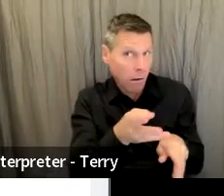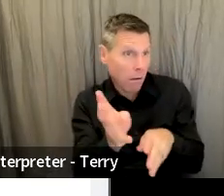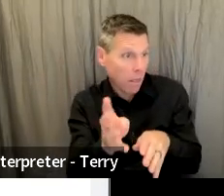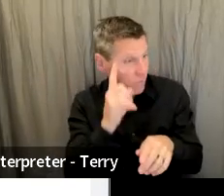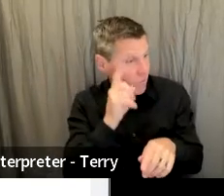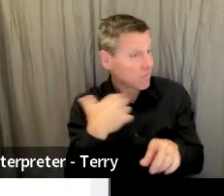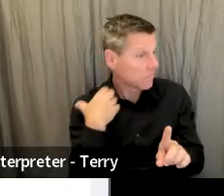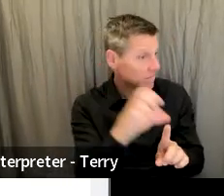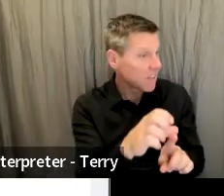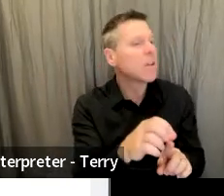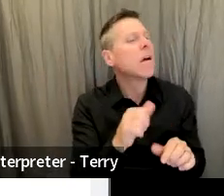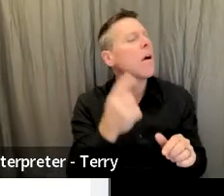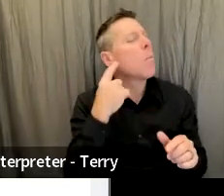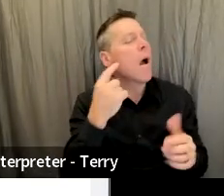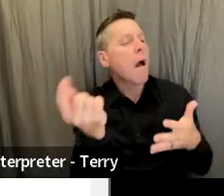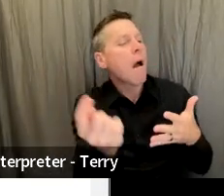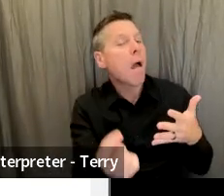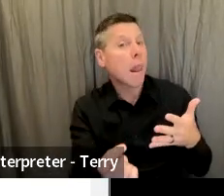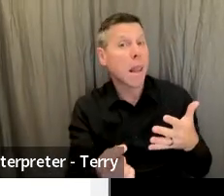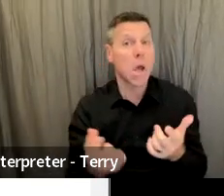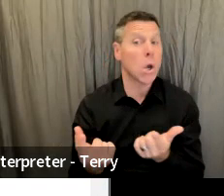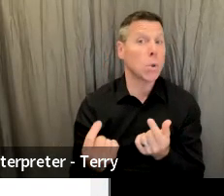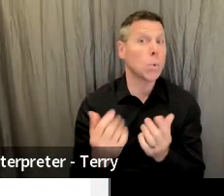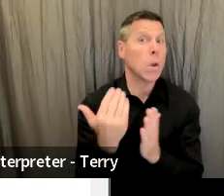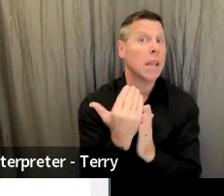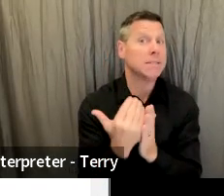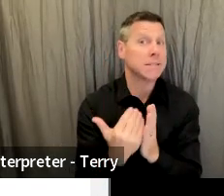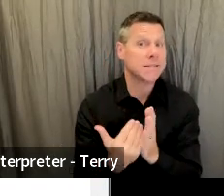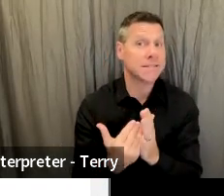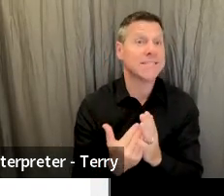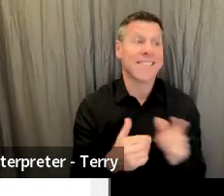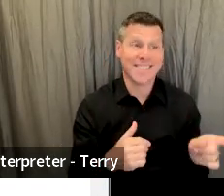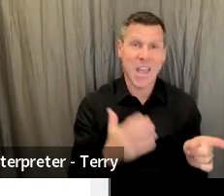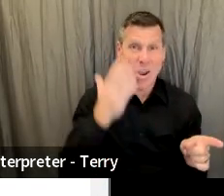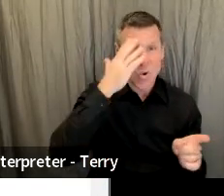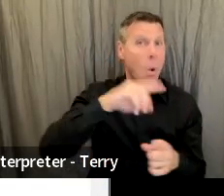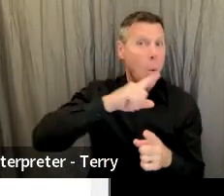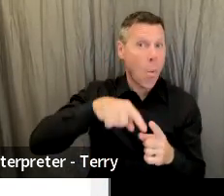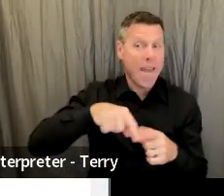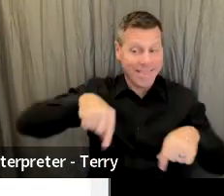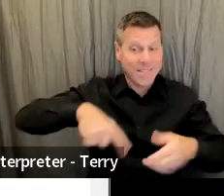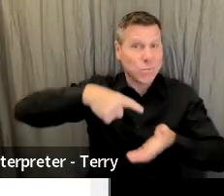Bring in a to do list so that students know when materials do for that weekly module or for that unit,